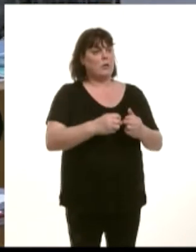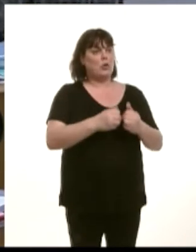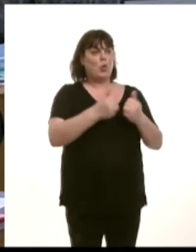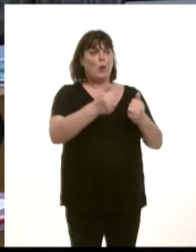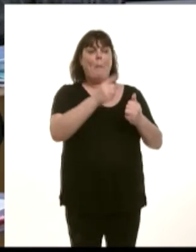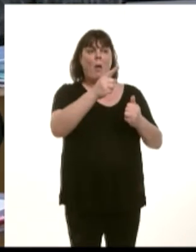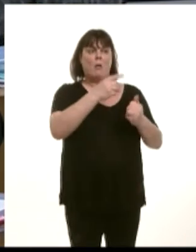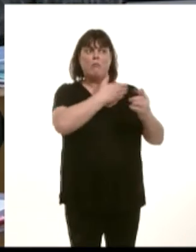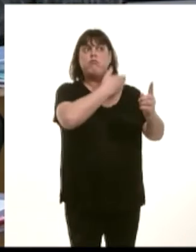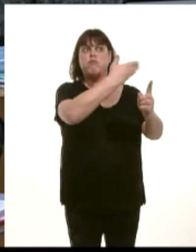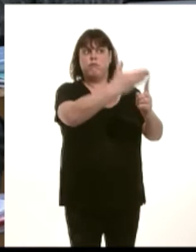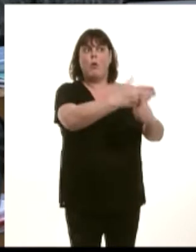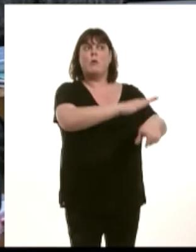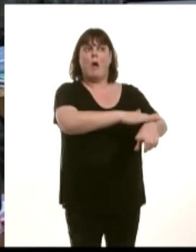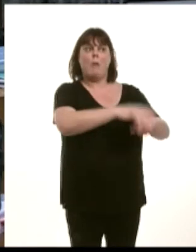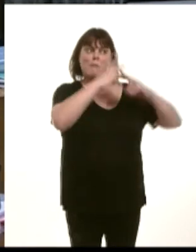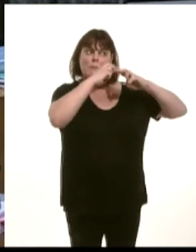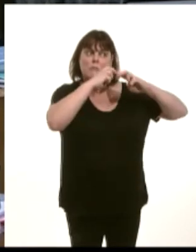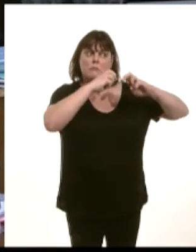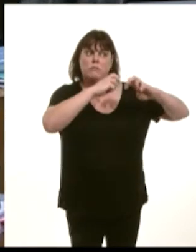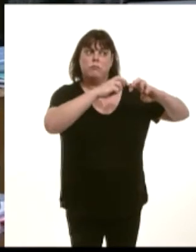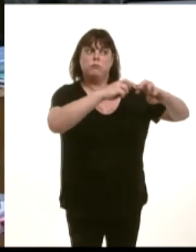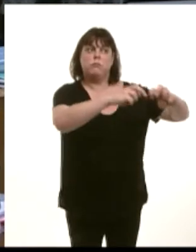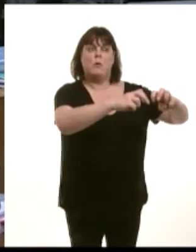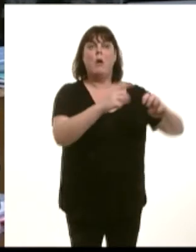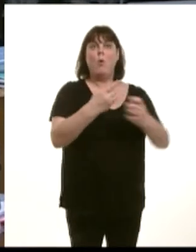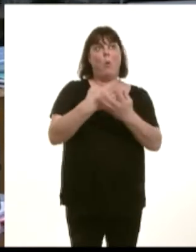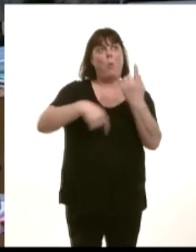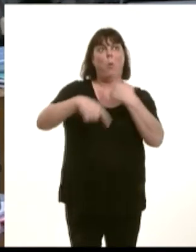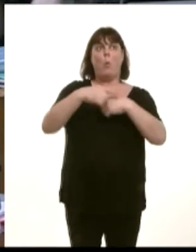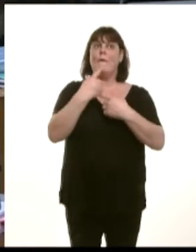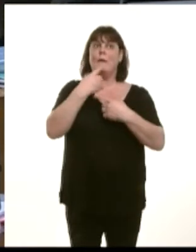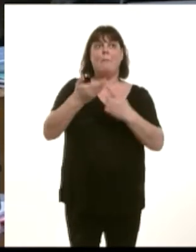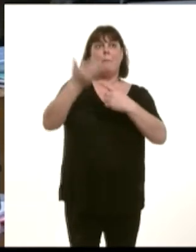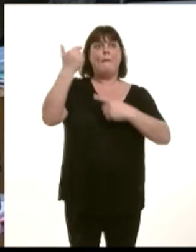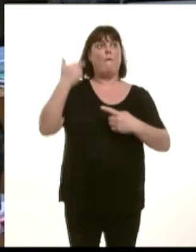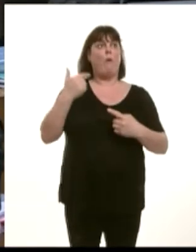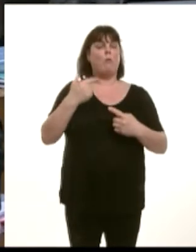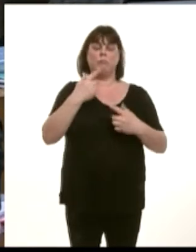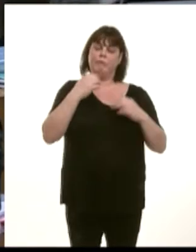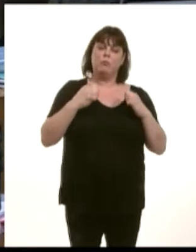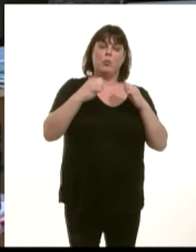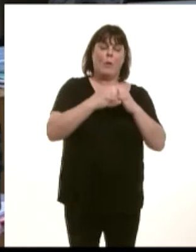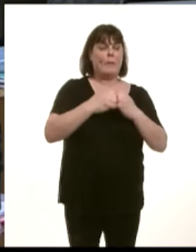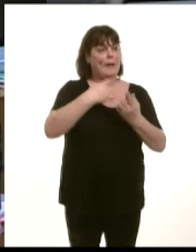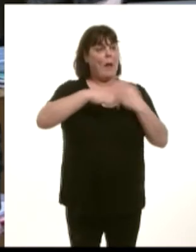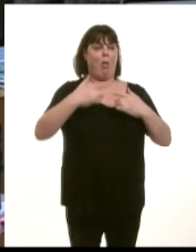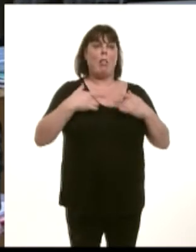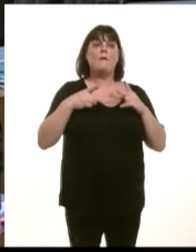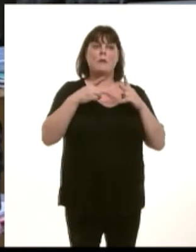of time, and it does confirm what many have believed and that is that lifestyle has a